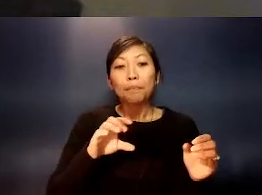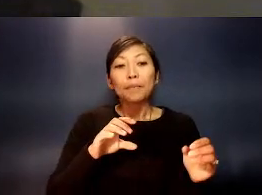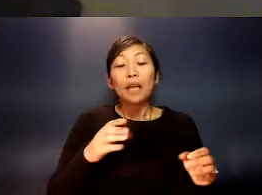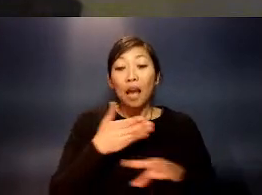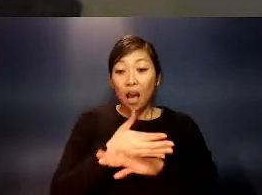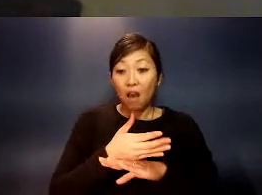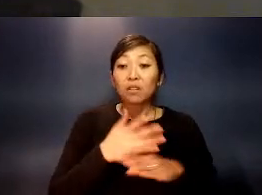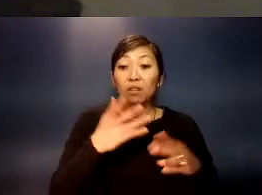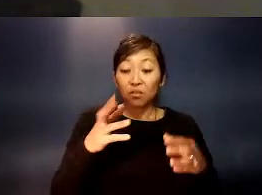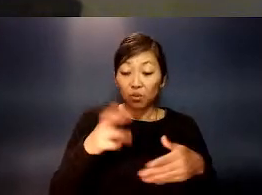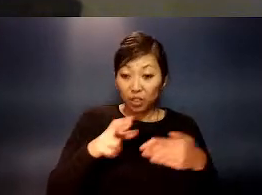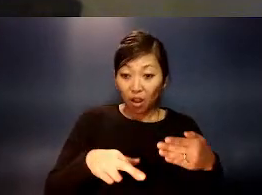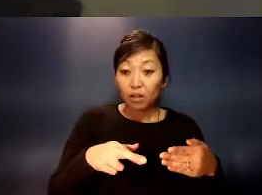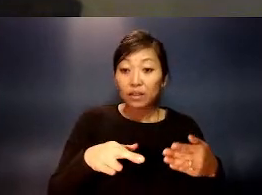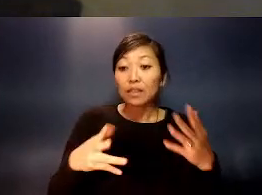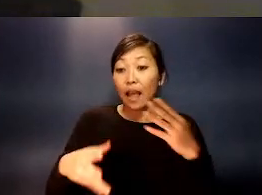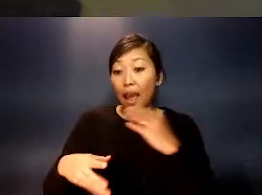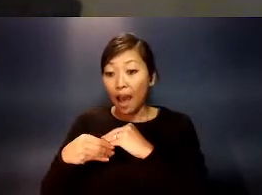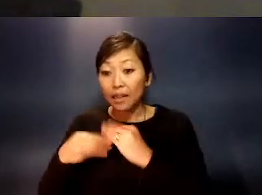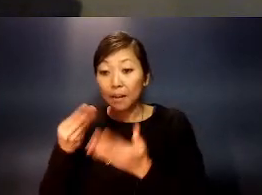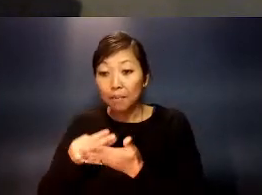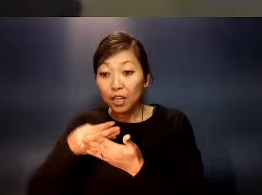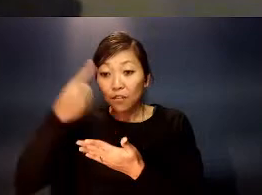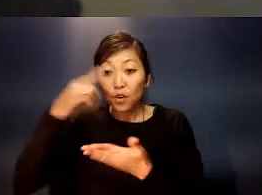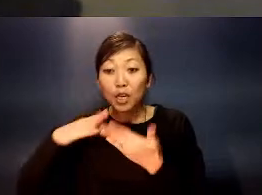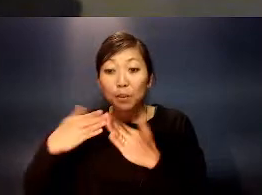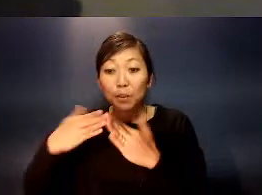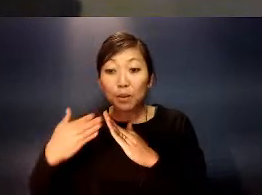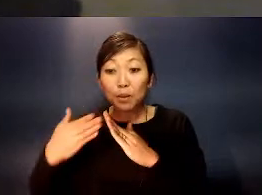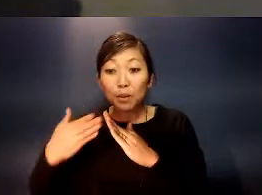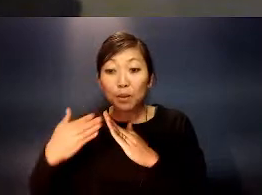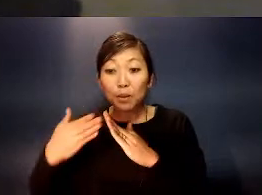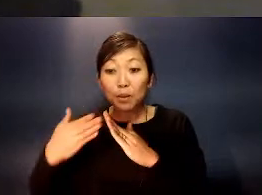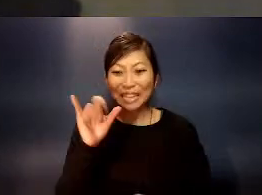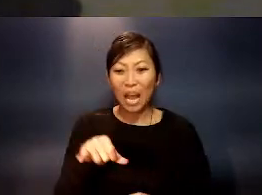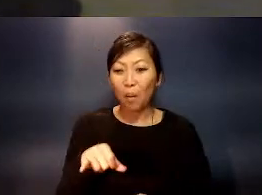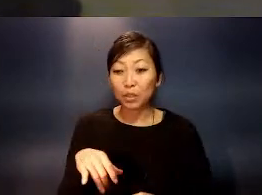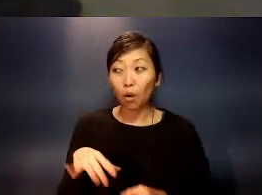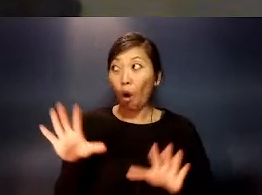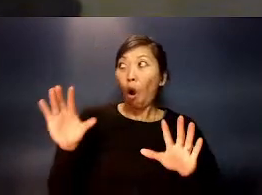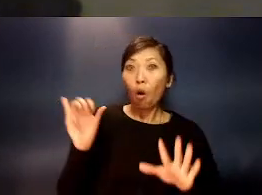WHILE THE MAYOR CERTAINLY HAS HAD AND ALWAYS -- AND NOW RETAINS COMPLETE OVER THE POLICE DEPARTMENT, GIVING